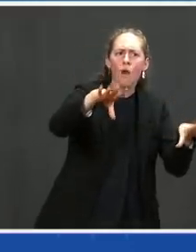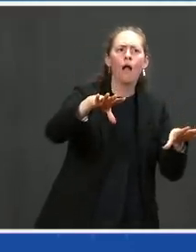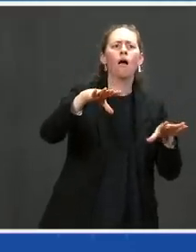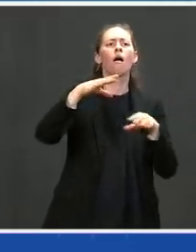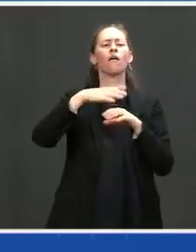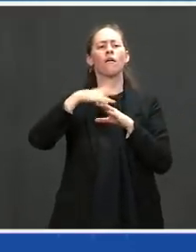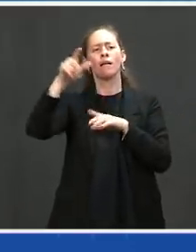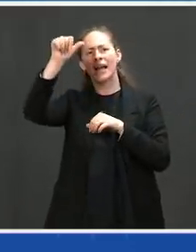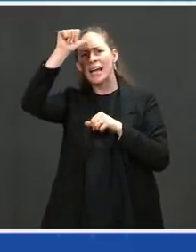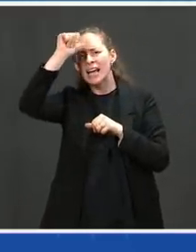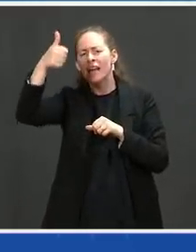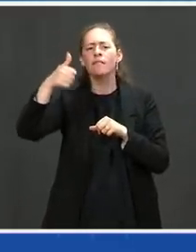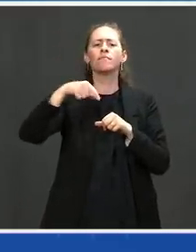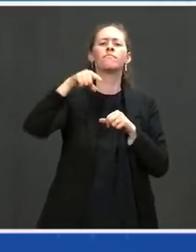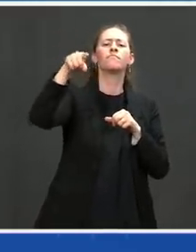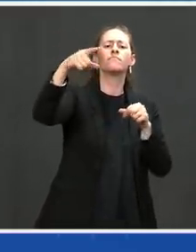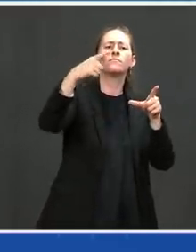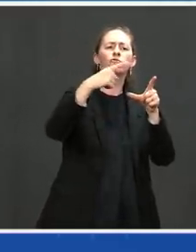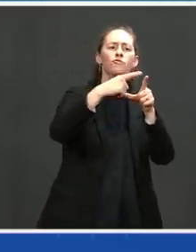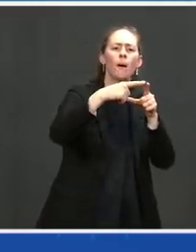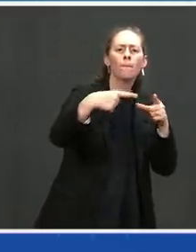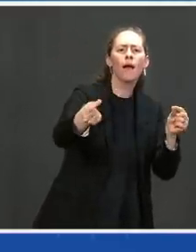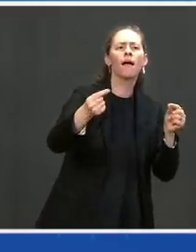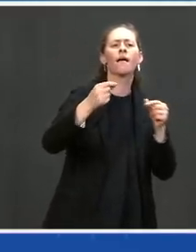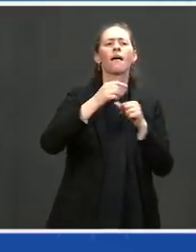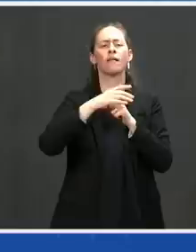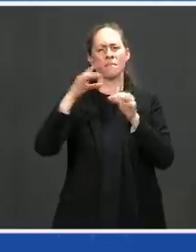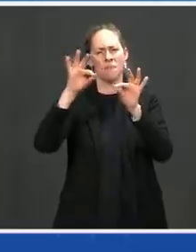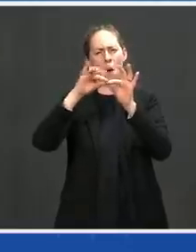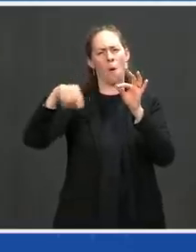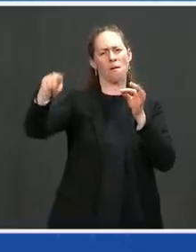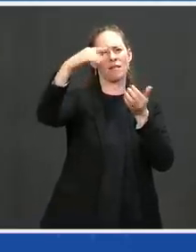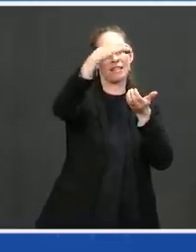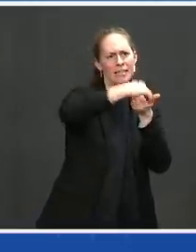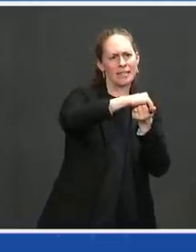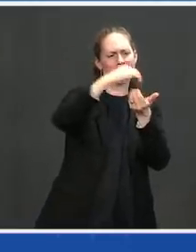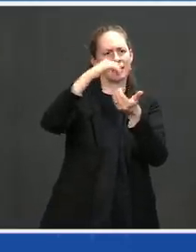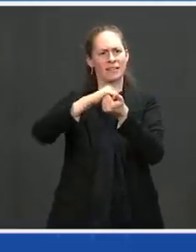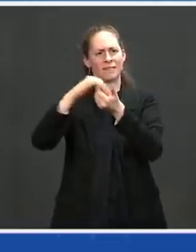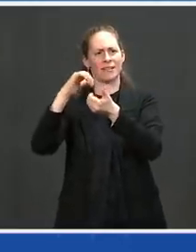Because we have to have democracies working together.